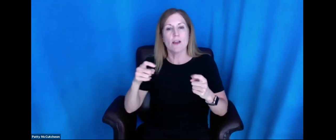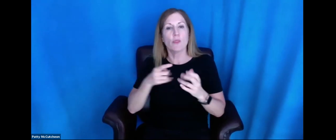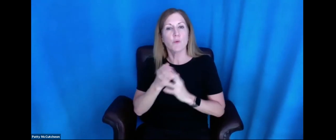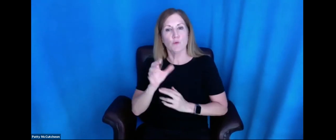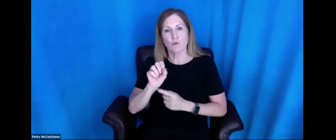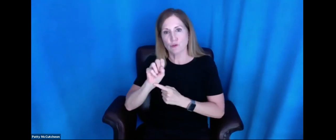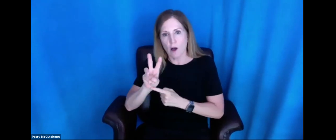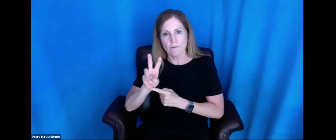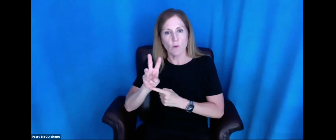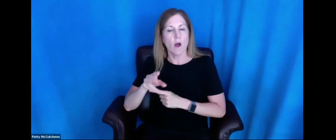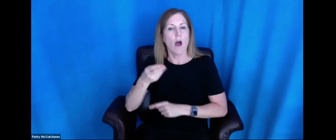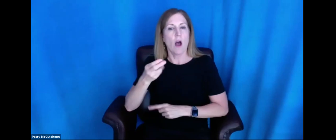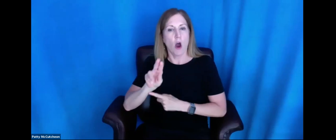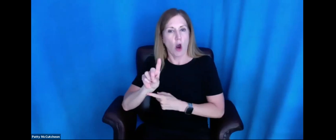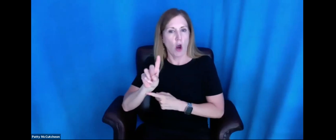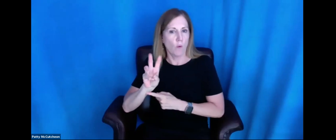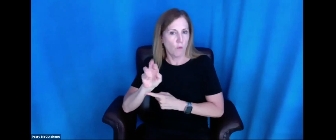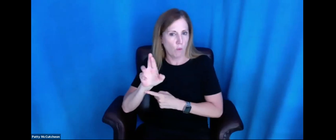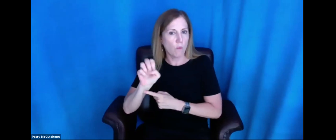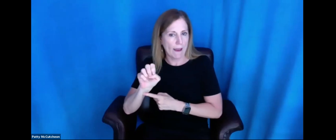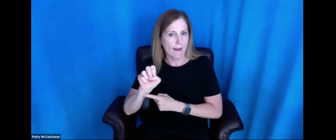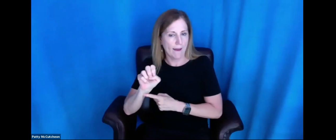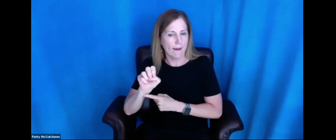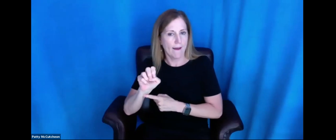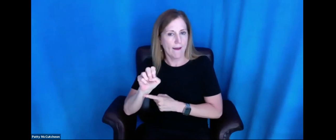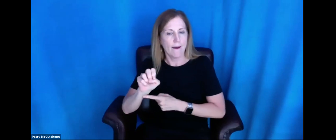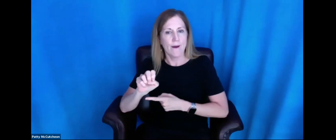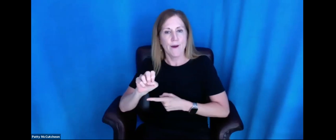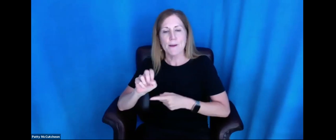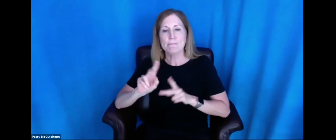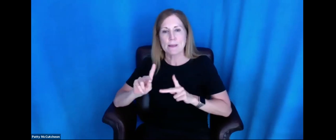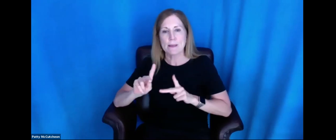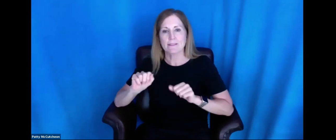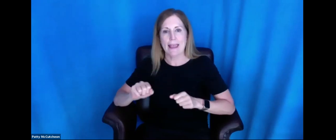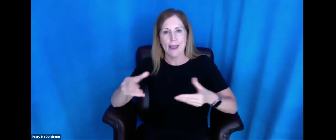hardware that people can get the information about the